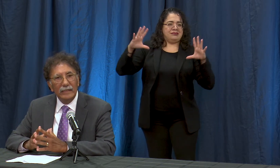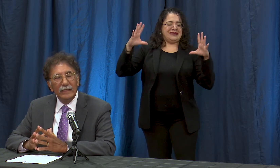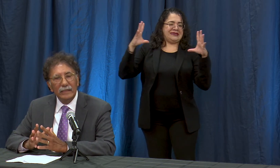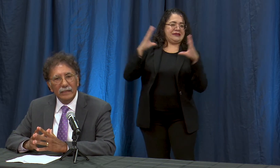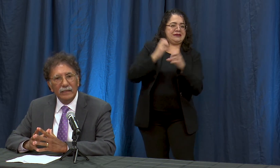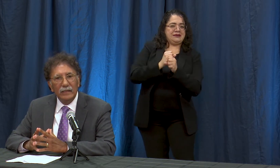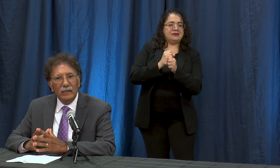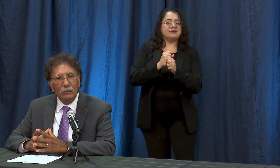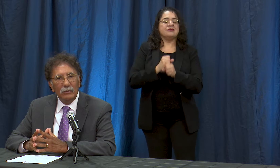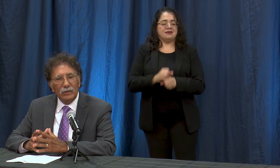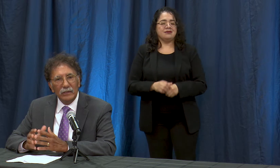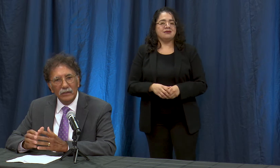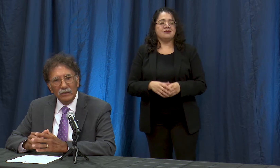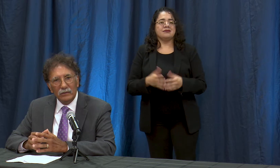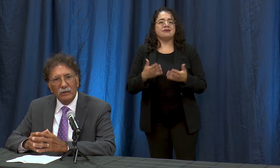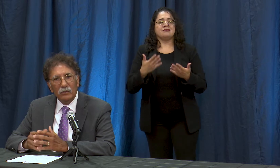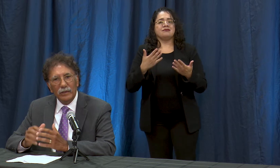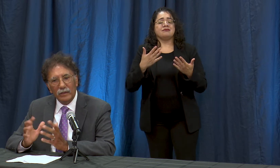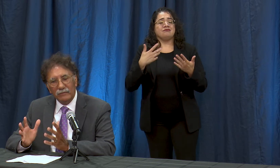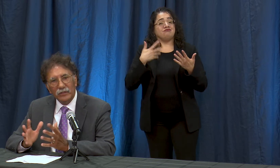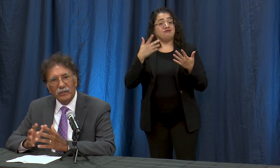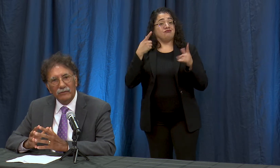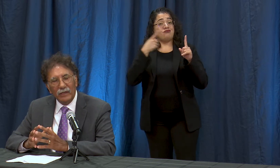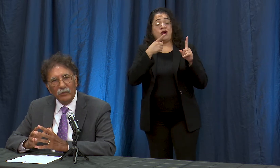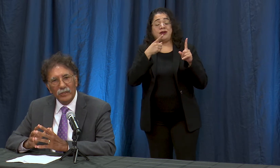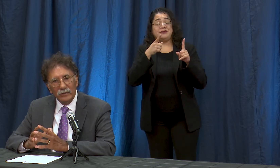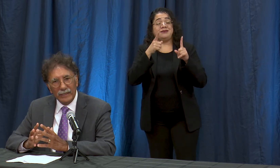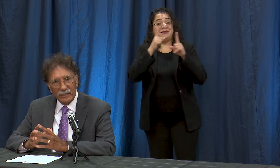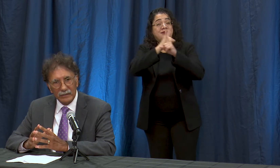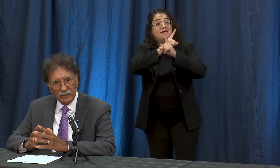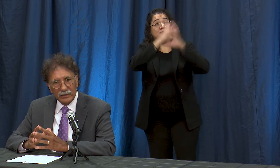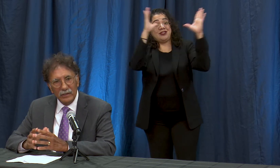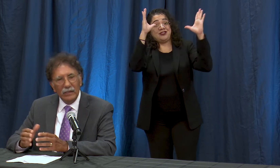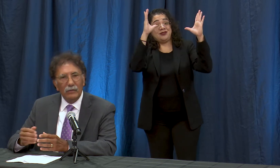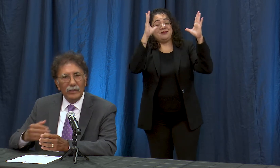the end of the day we will continue with our vision of operational excellence but